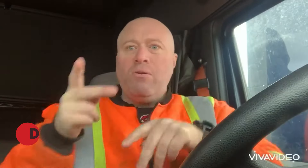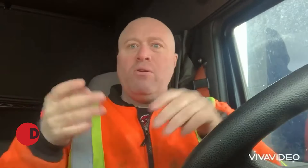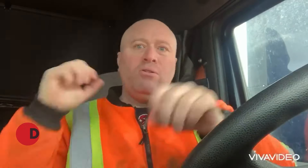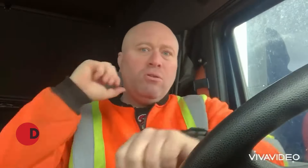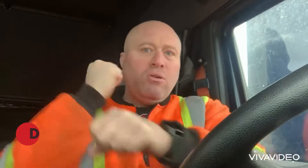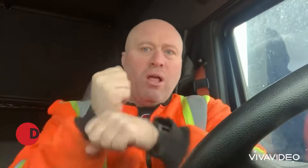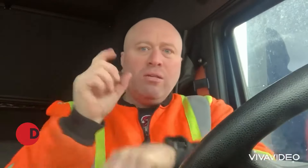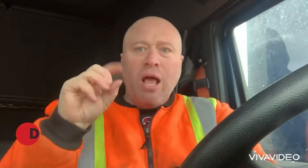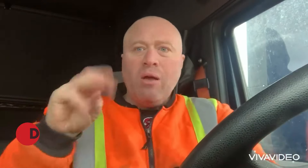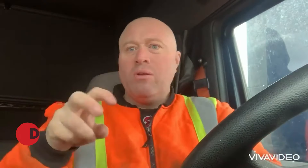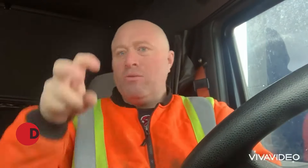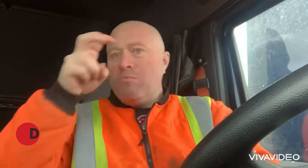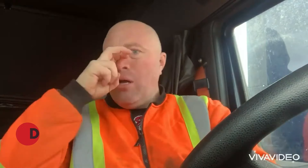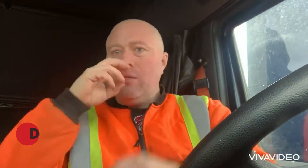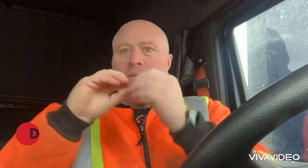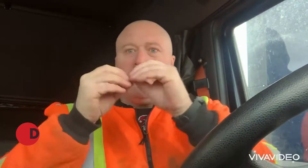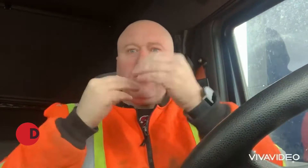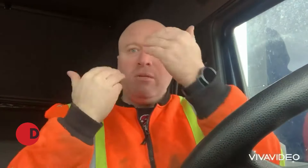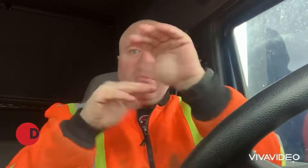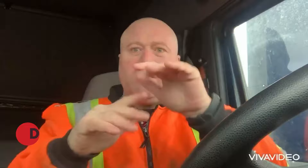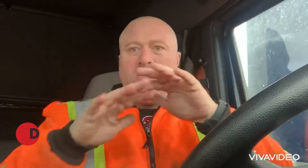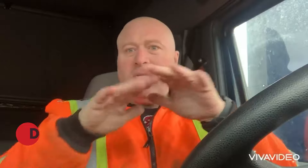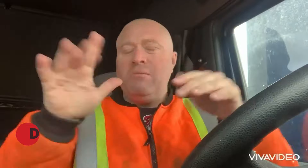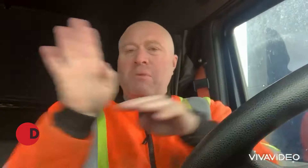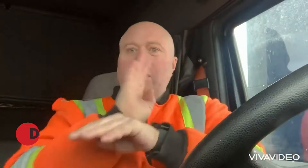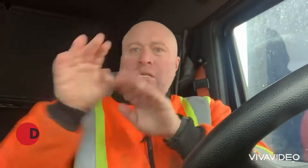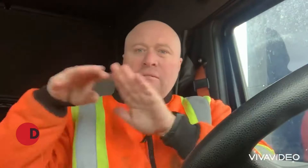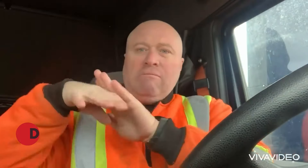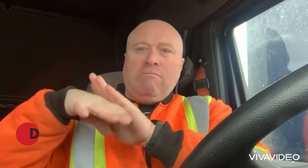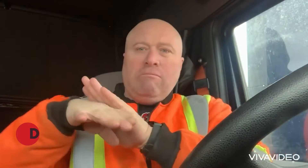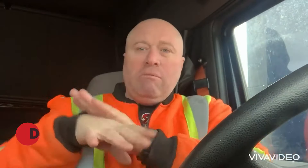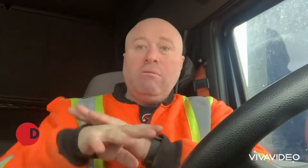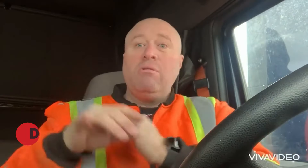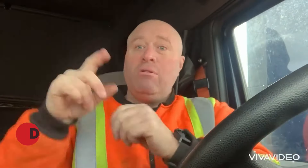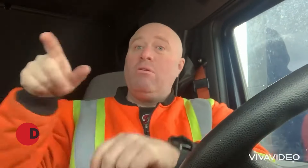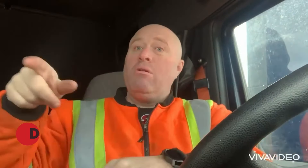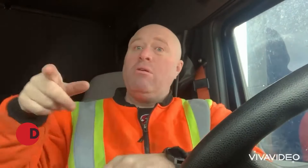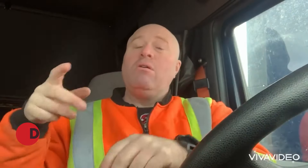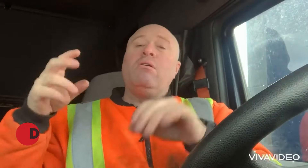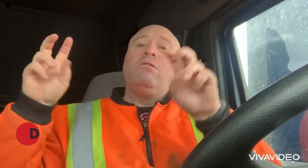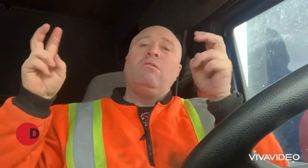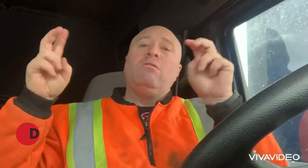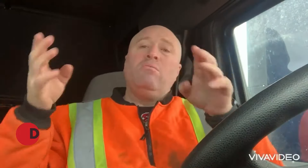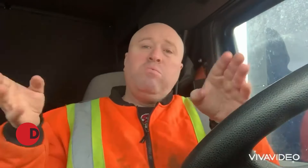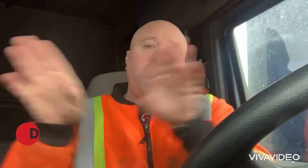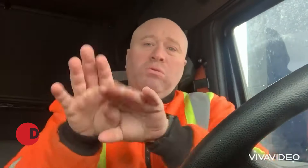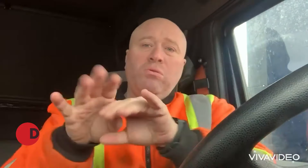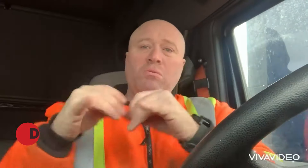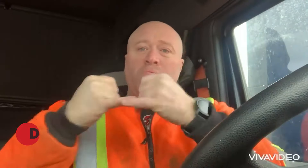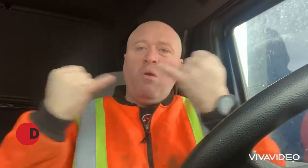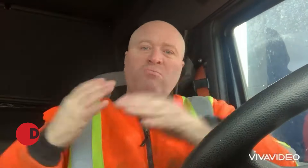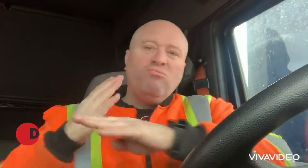people, lockdowns, strict restrictions, and so on. Businesses started to lose money and were forced to shut down.